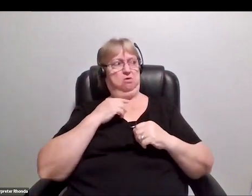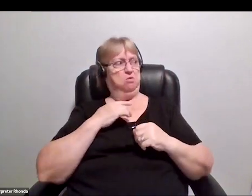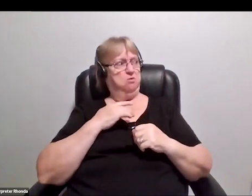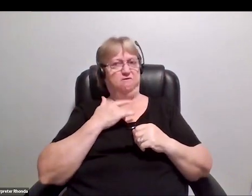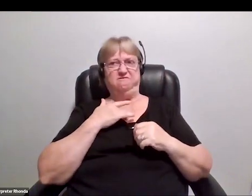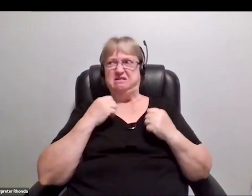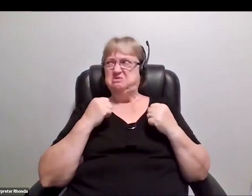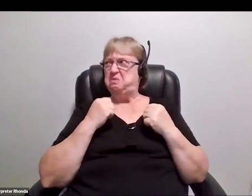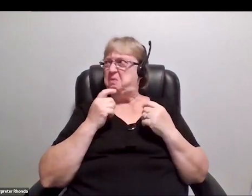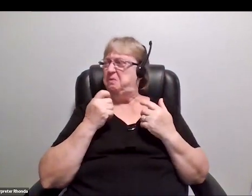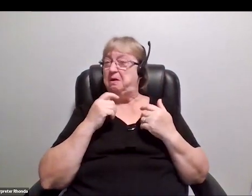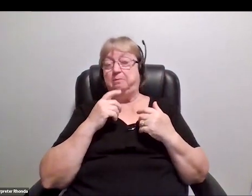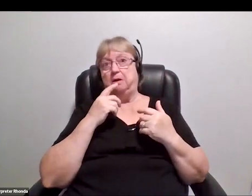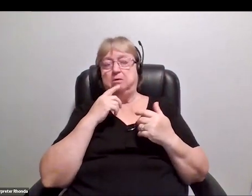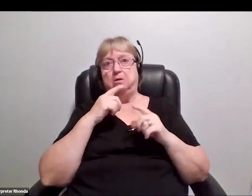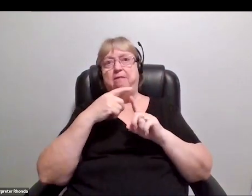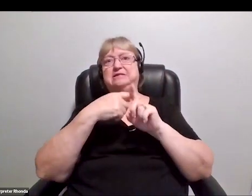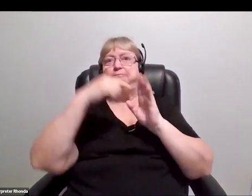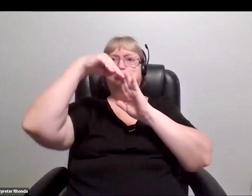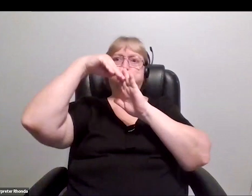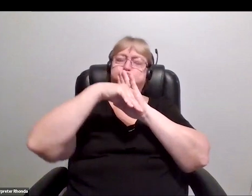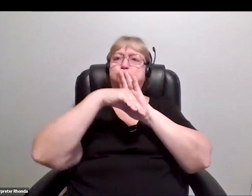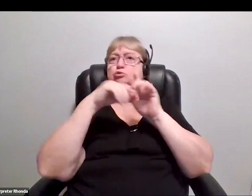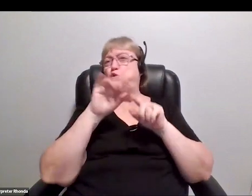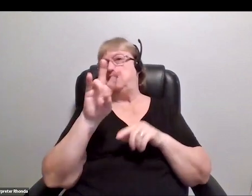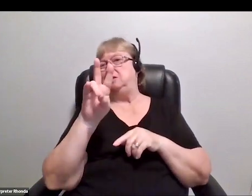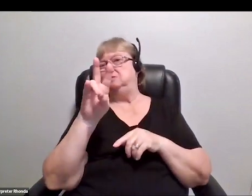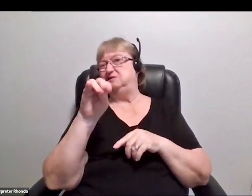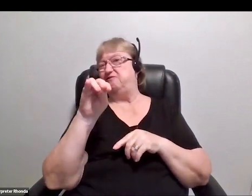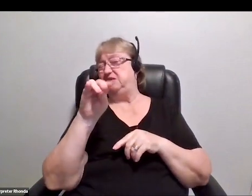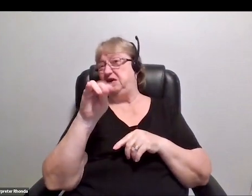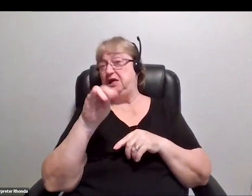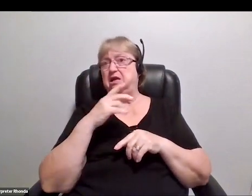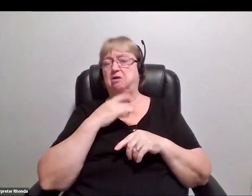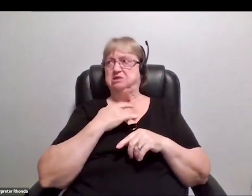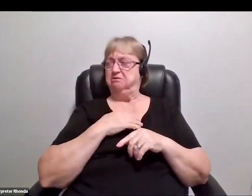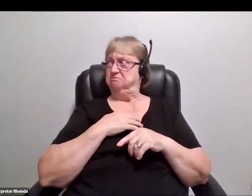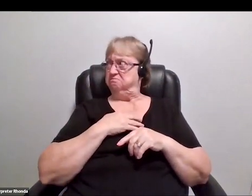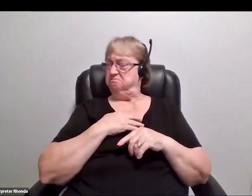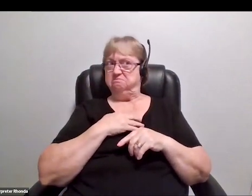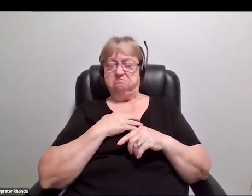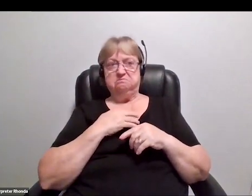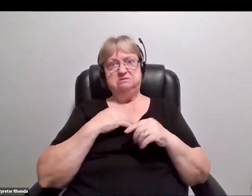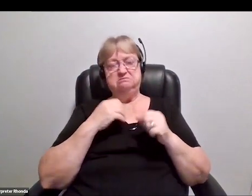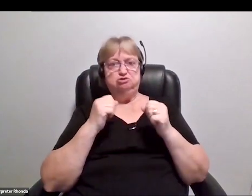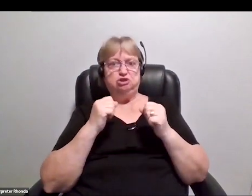It was probably 70 degrees. The temperature definitely dropped. It was noticeable. Things, animals react.